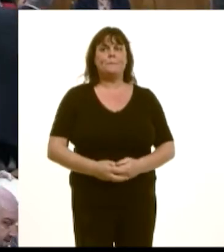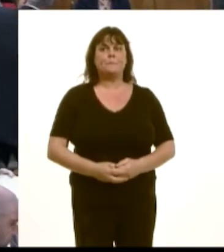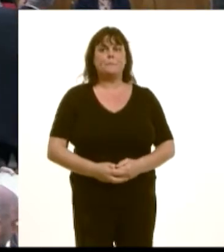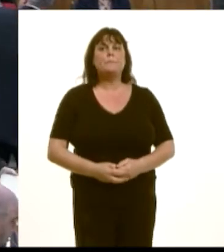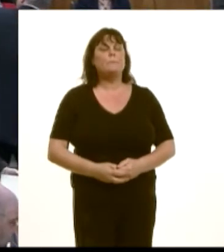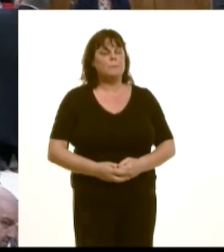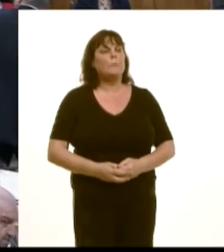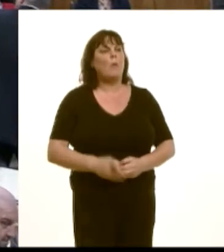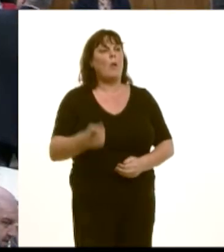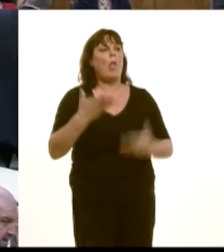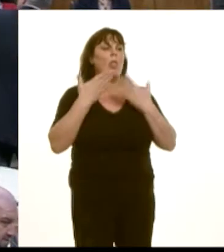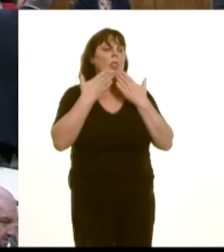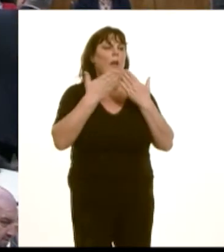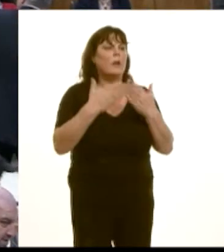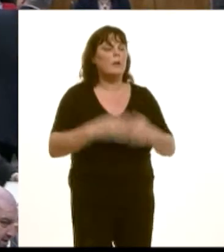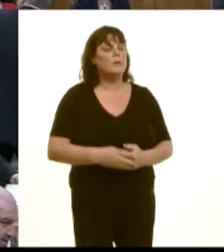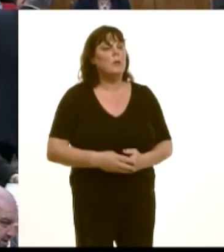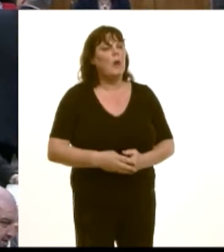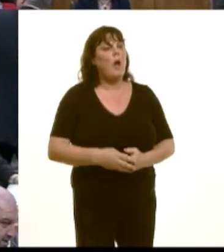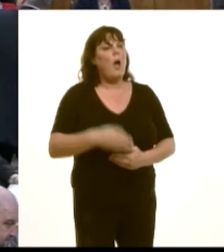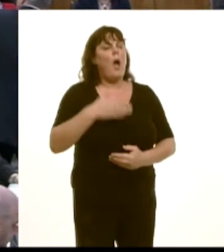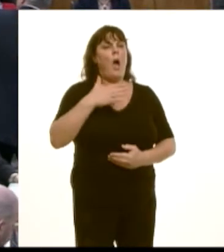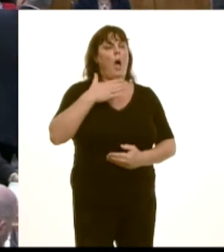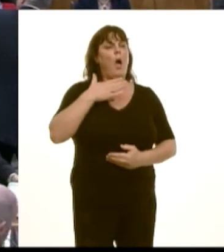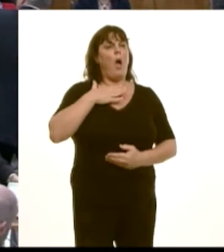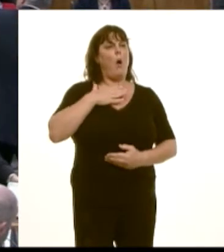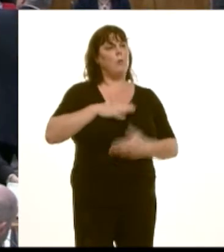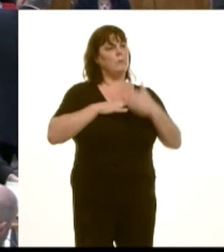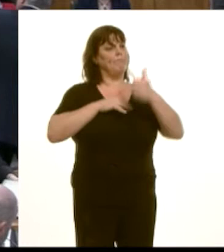Joyce Watson: Thank you for that, First Minister. I also want to recognise the Wales-wide support